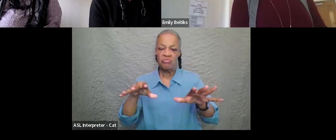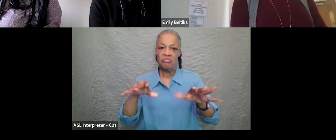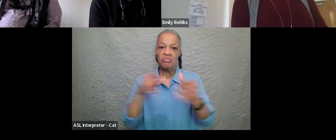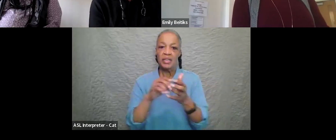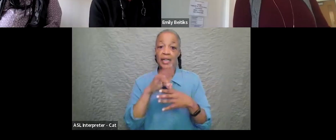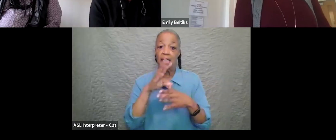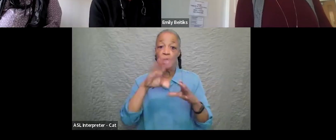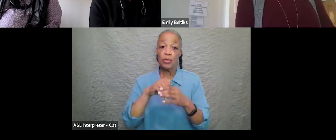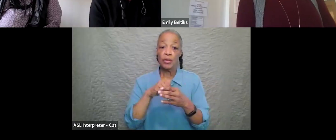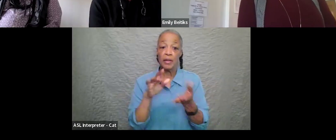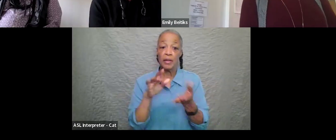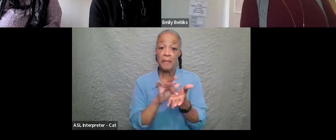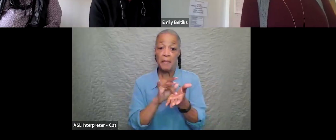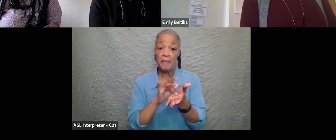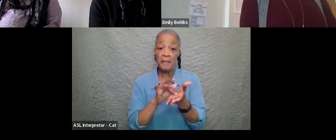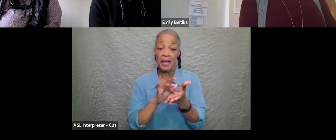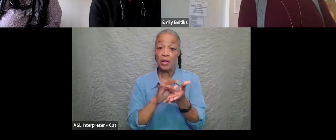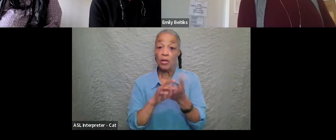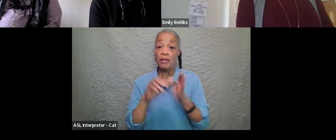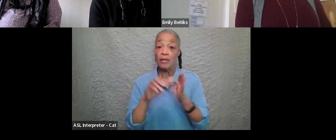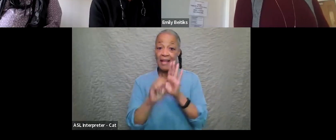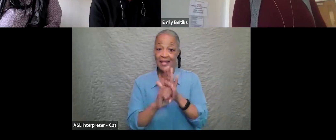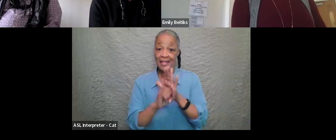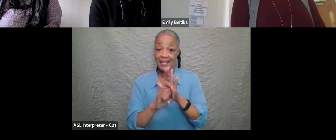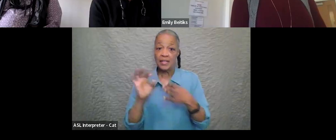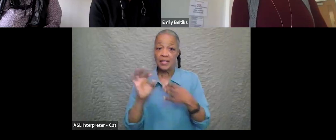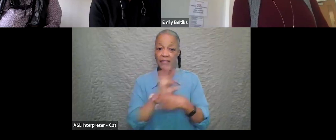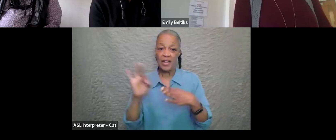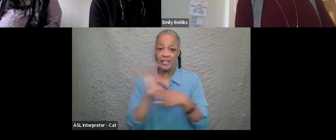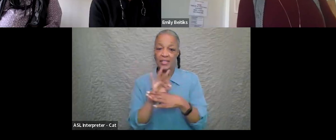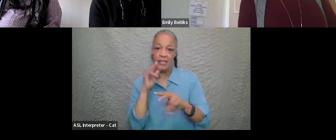who sometimes function a little less as watchdogs and more as lapdogs.